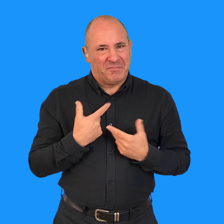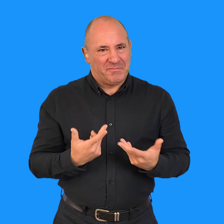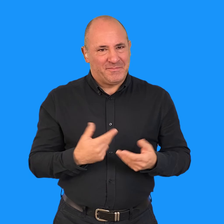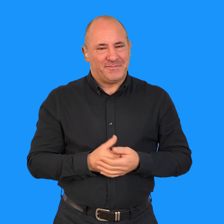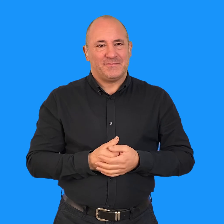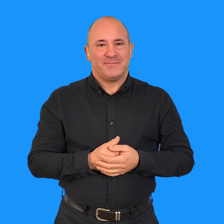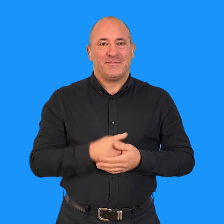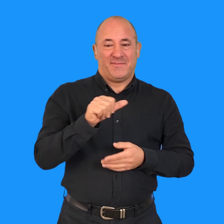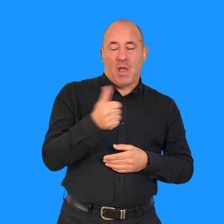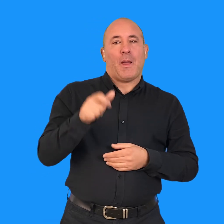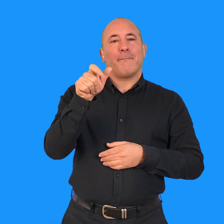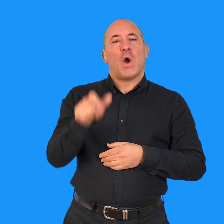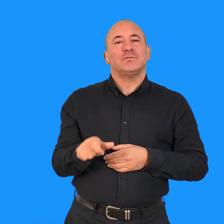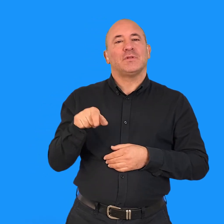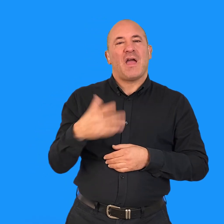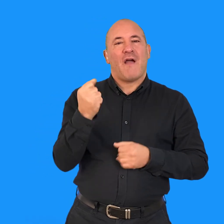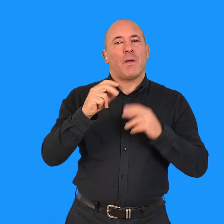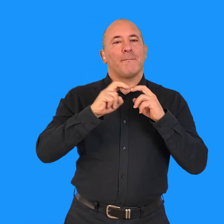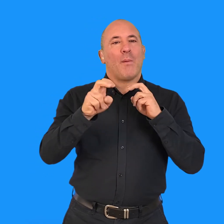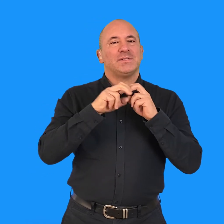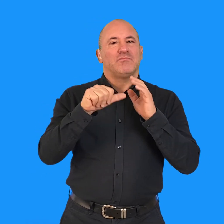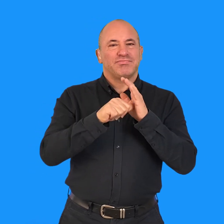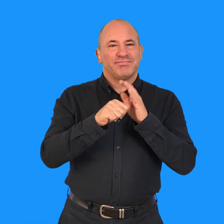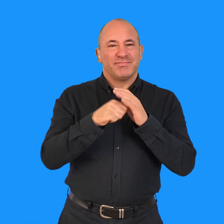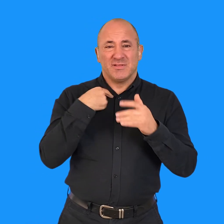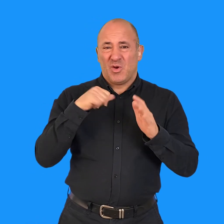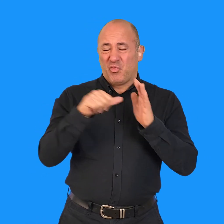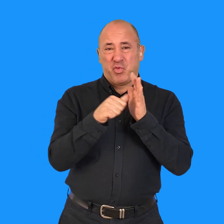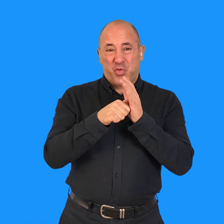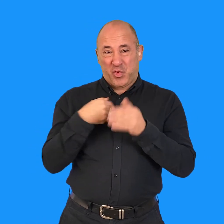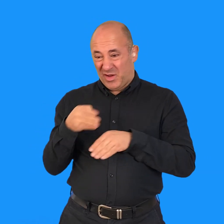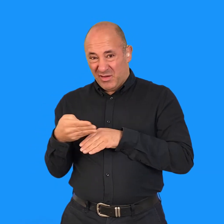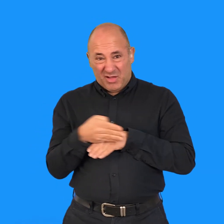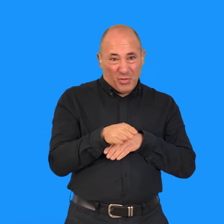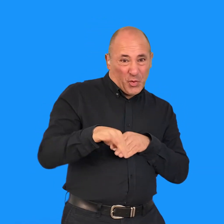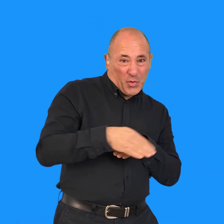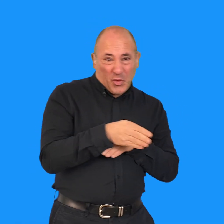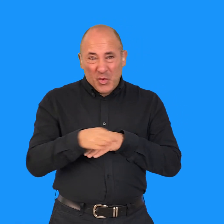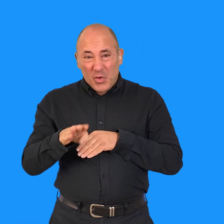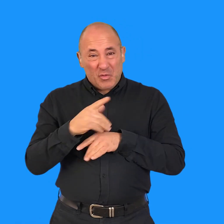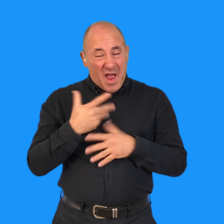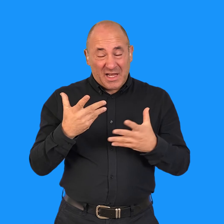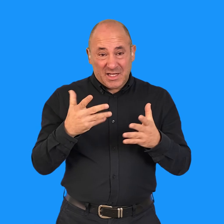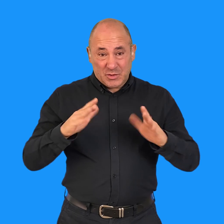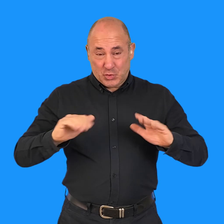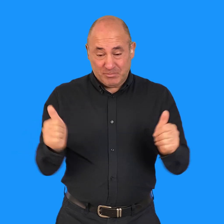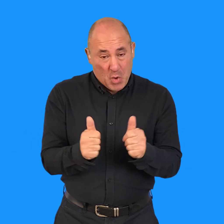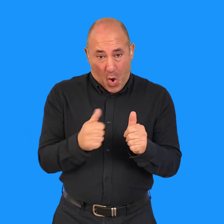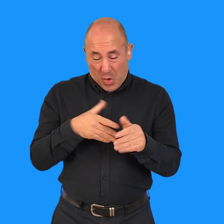And then the person with mobility problems, they just had real issues maneuvering around the confines,